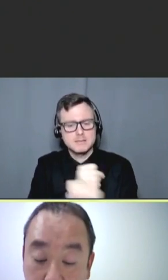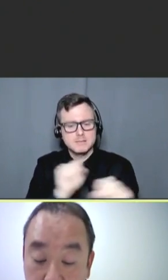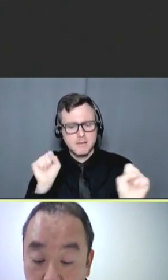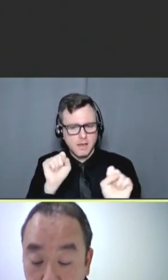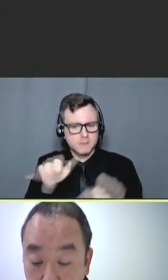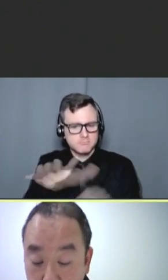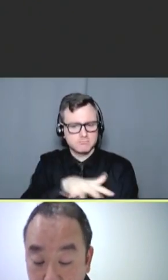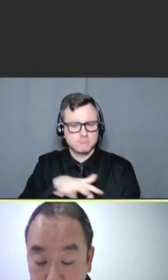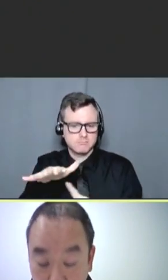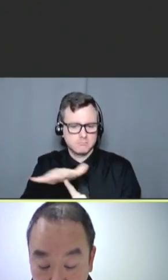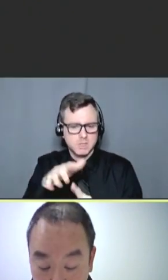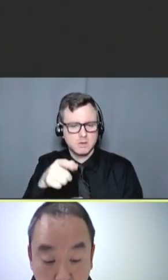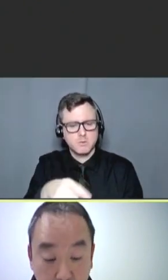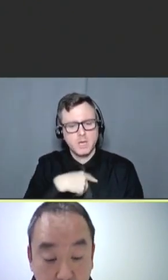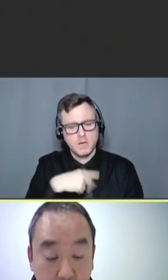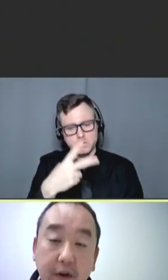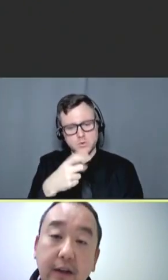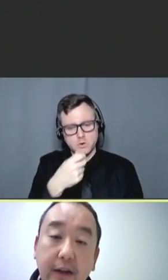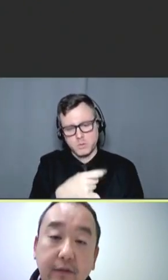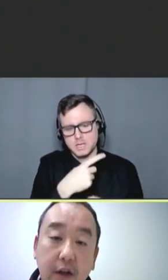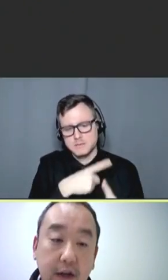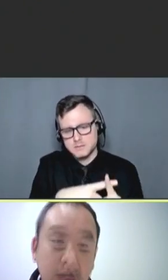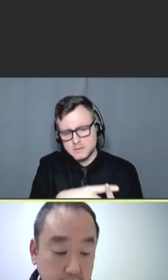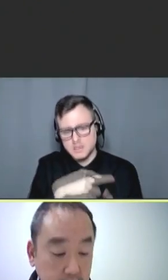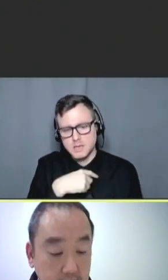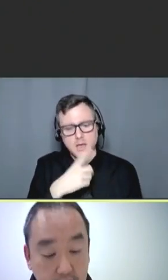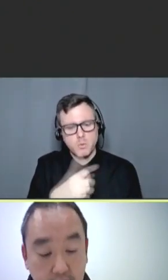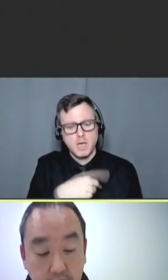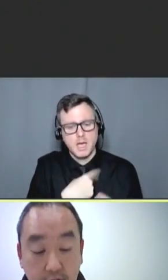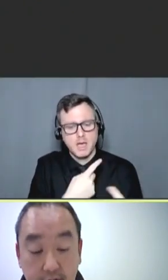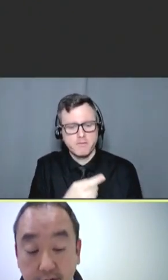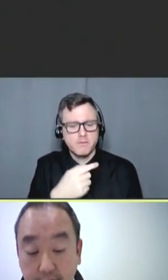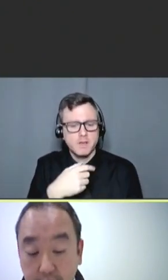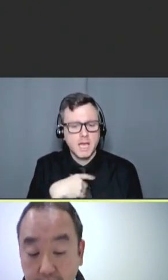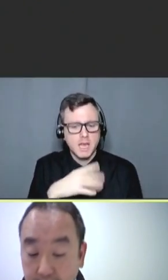as a transgender surgery and medicine program for the Cleveland Clinic. Next slide, please.